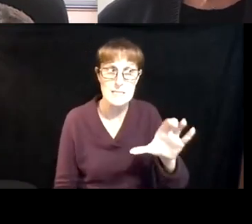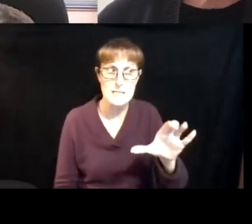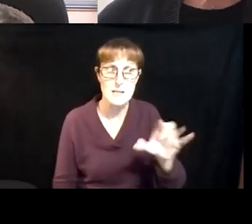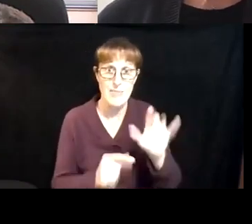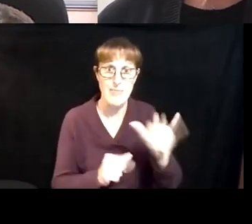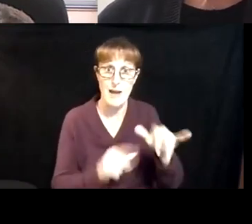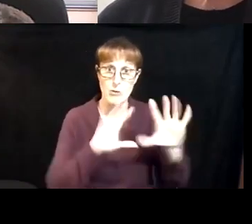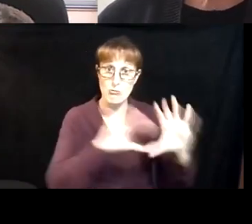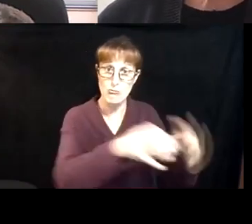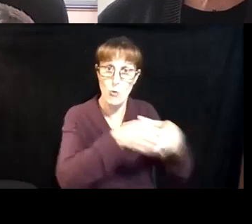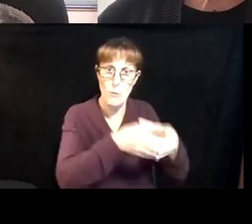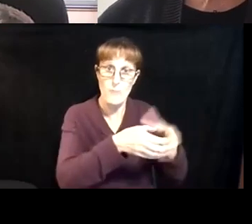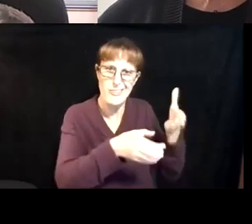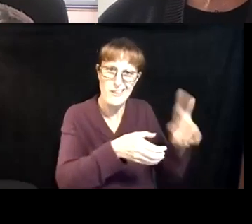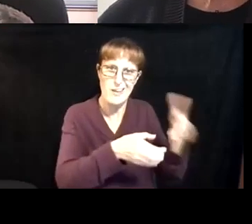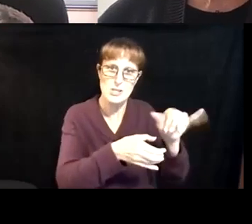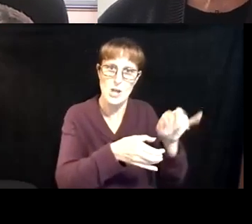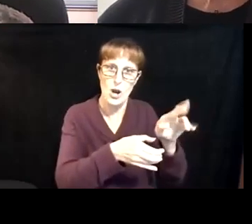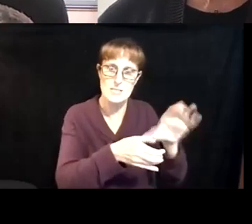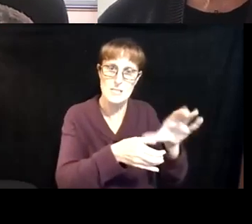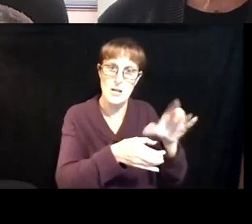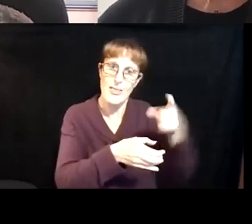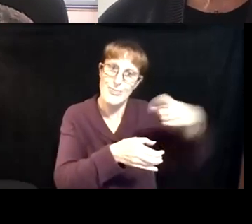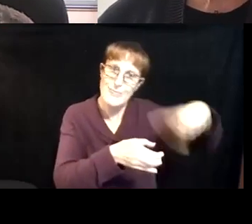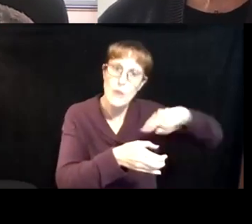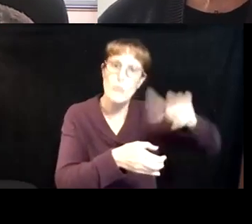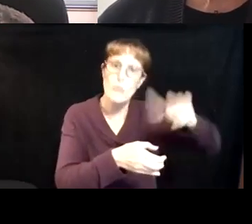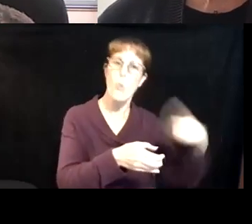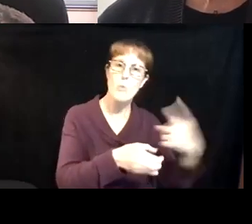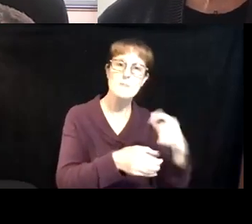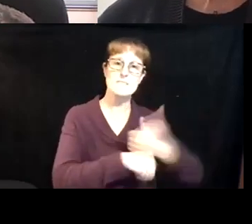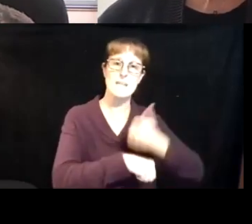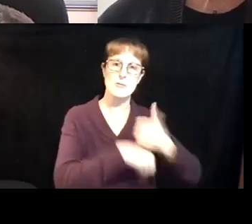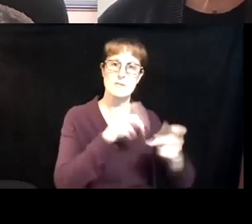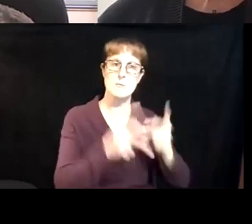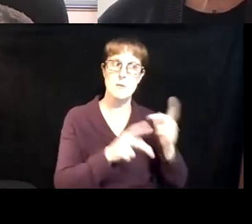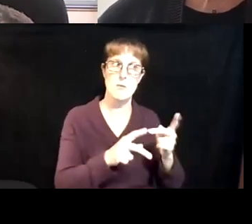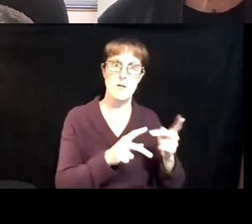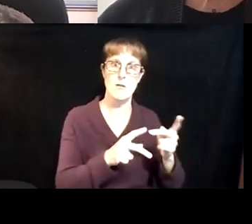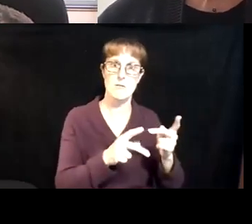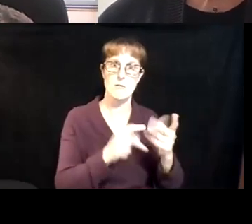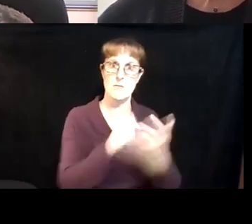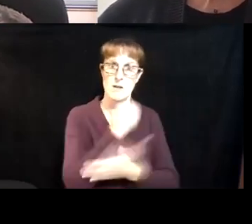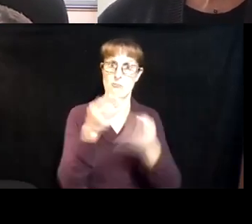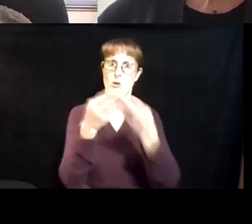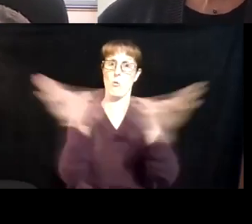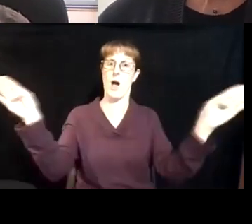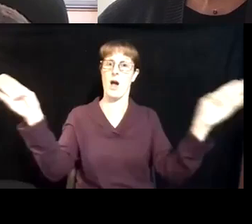There are people who have very dangerous behaviors in every state